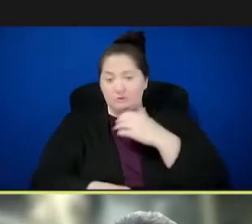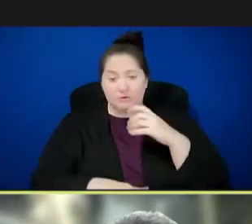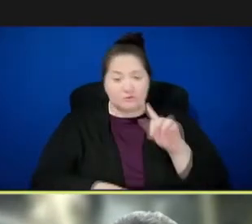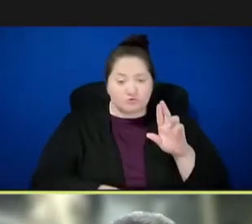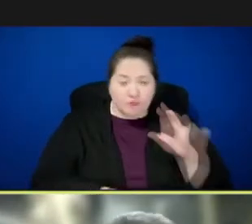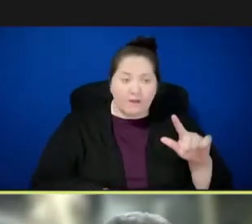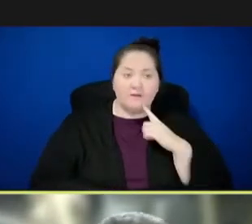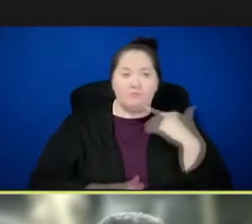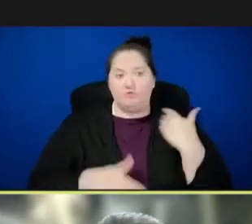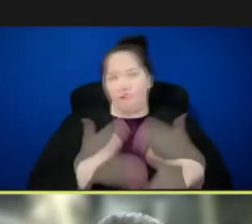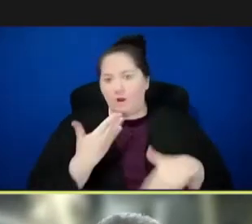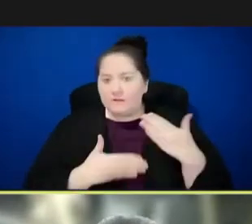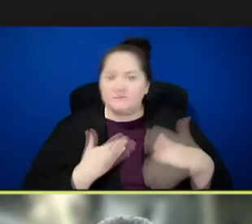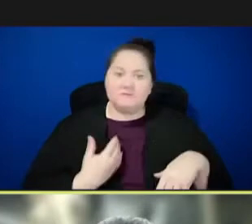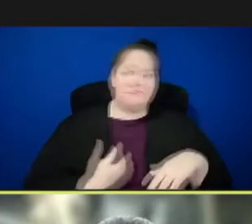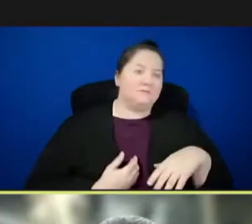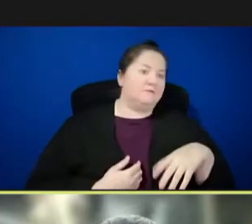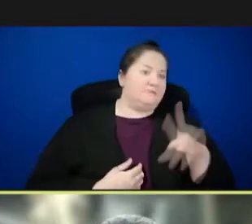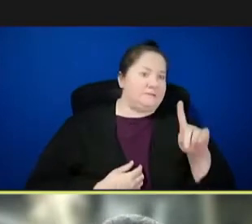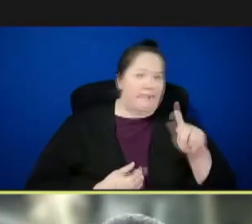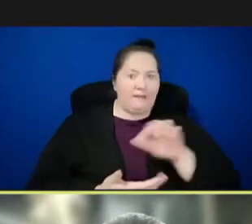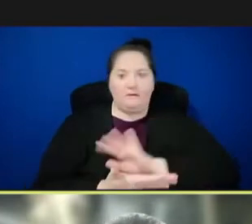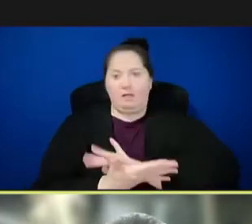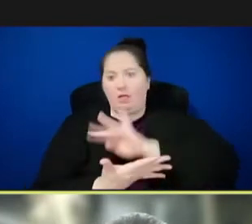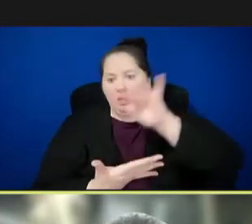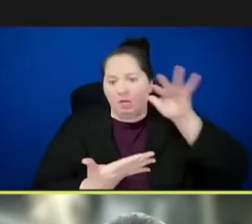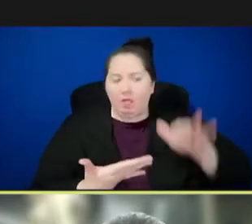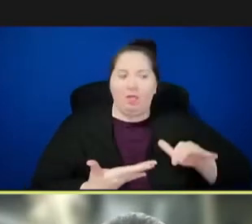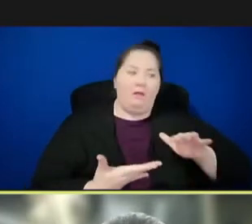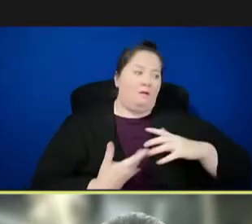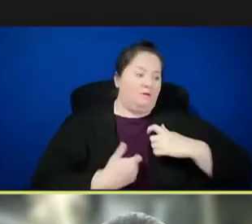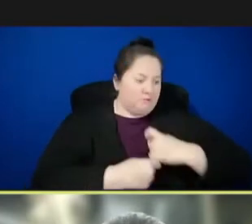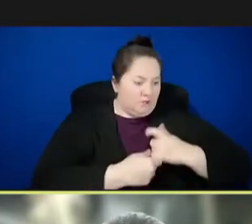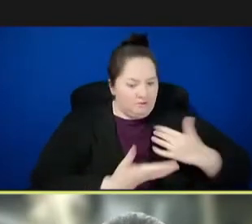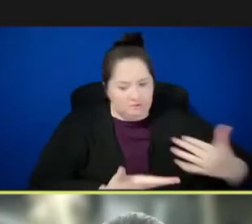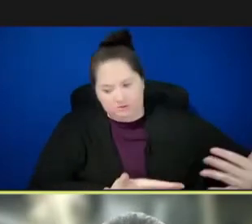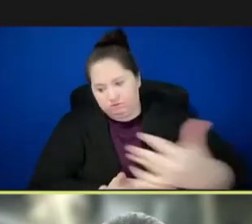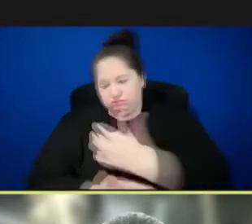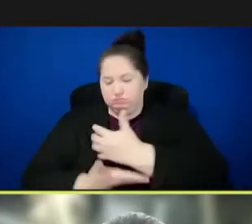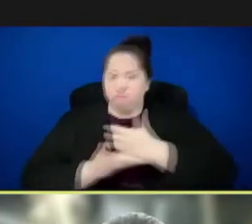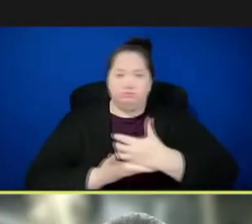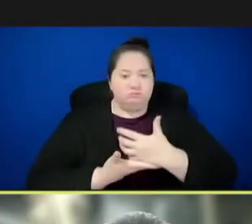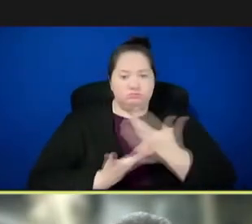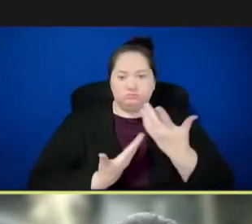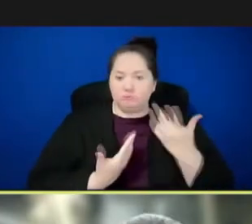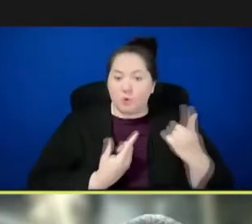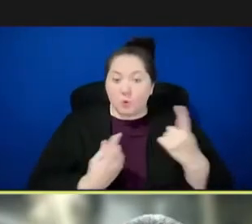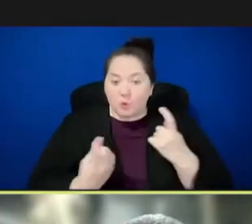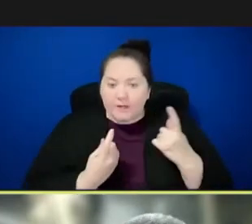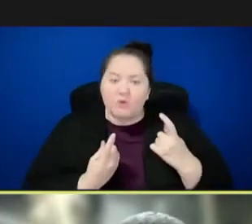massive amounts of COVID data that are generated and brought into the sponsor for assimilation